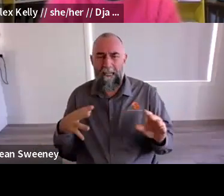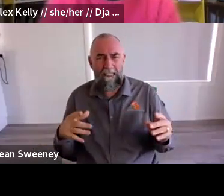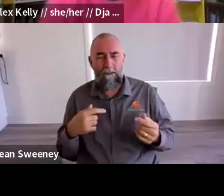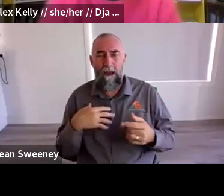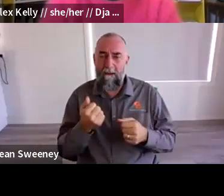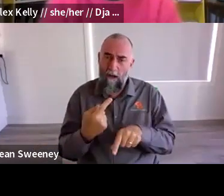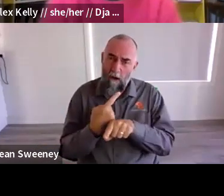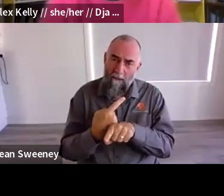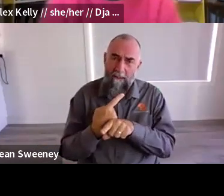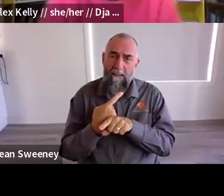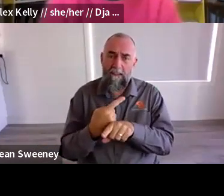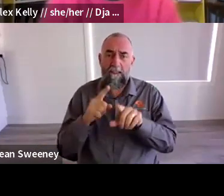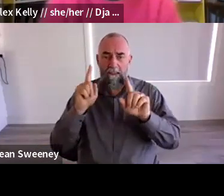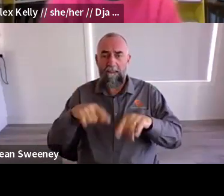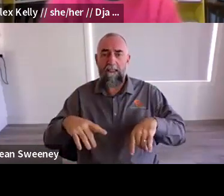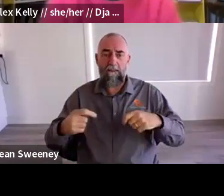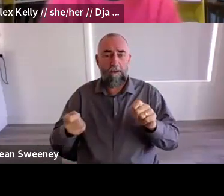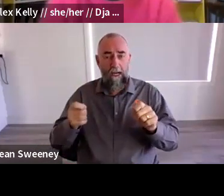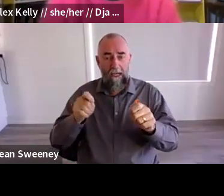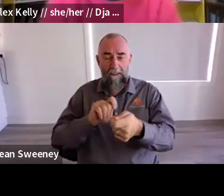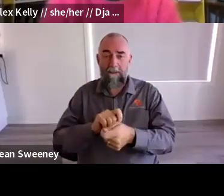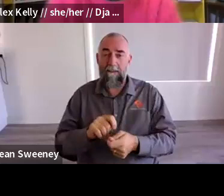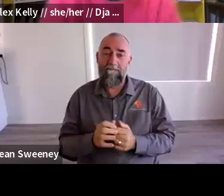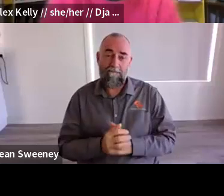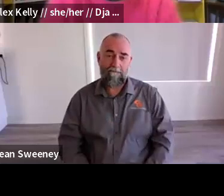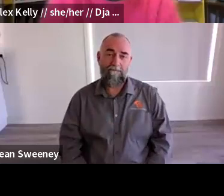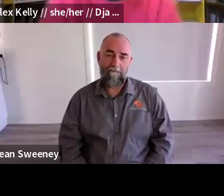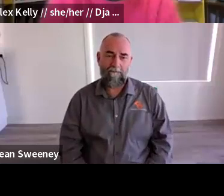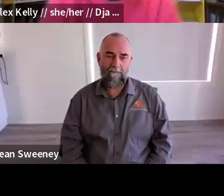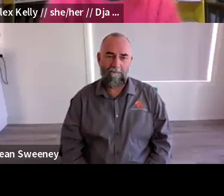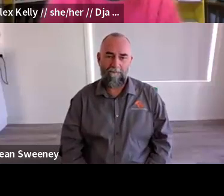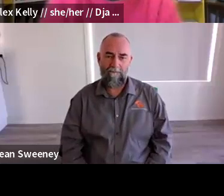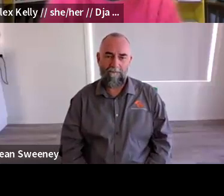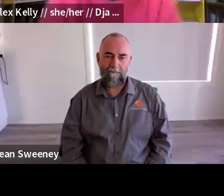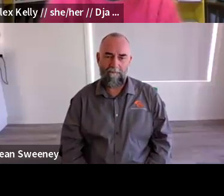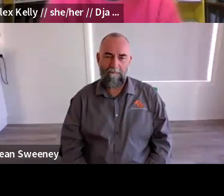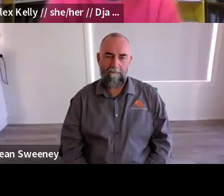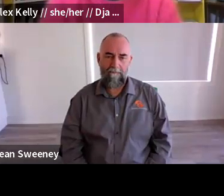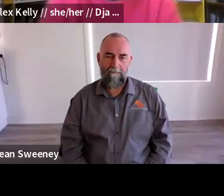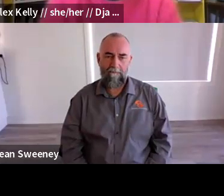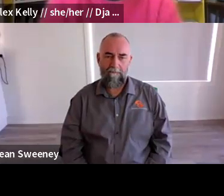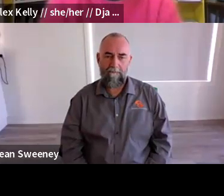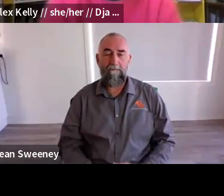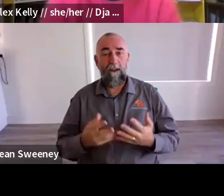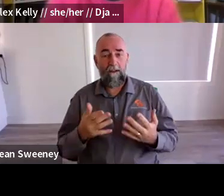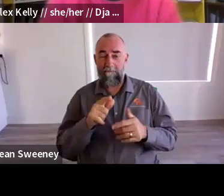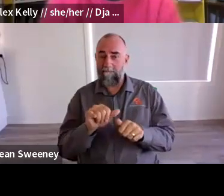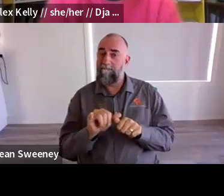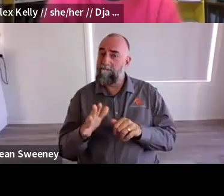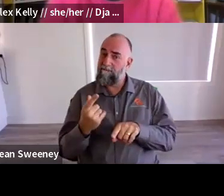sort of - yeah, parasitic or institutional work, or work that moves power away from those typical centres and contain the conversation through that.